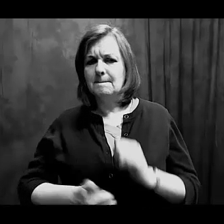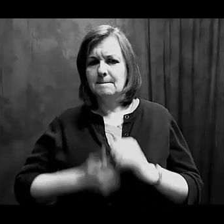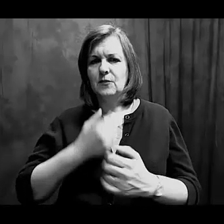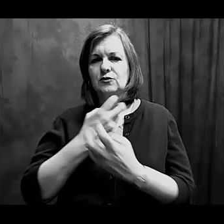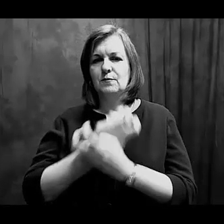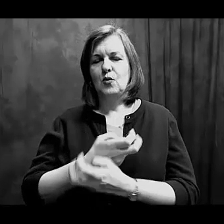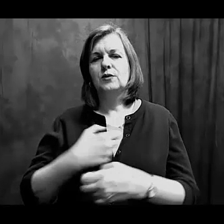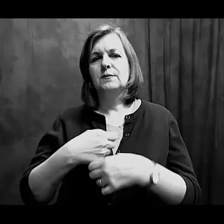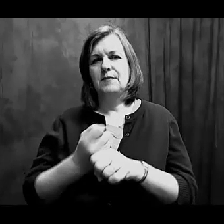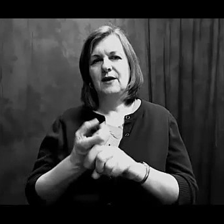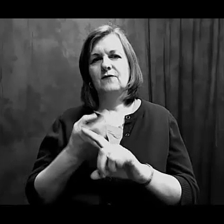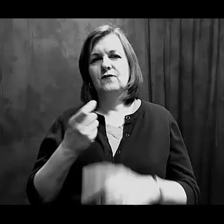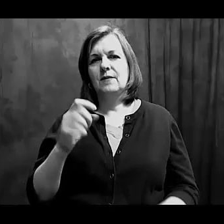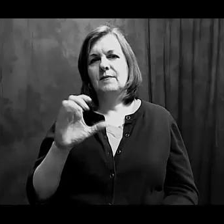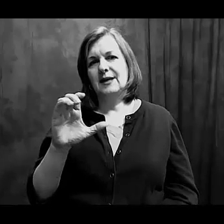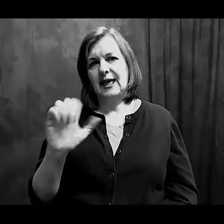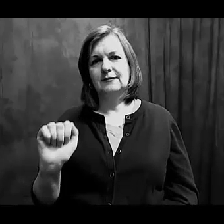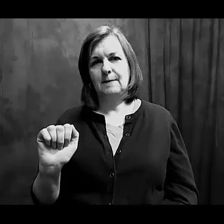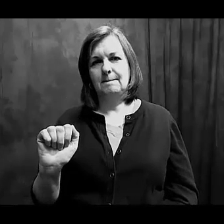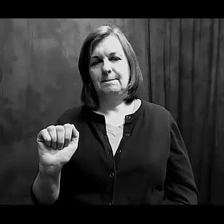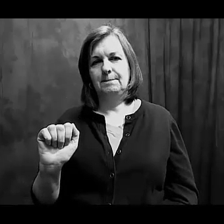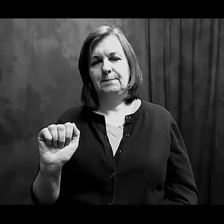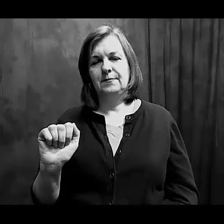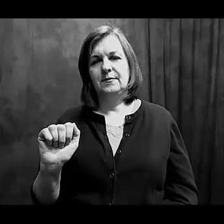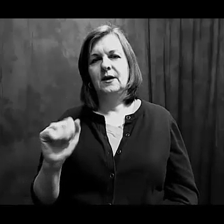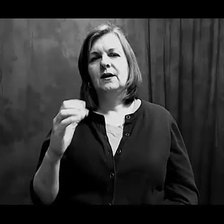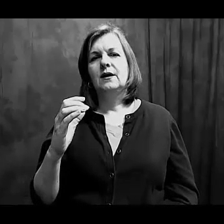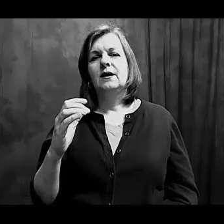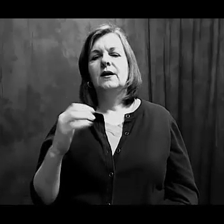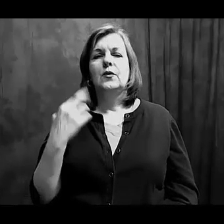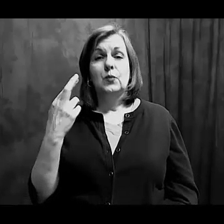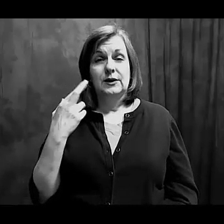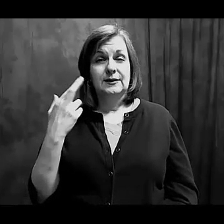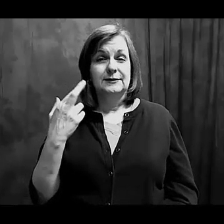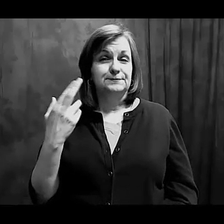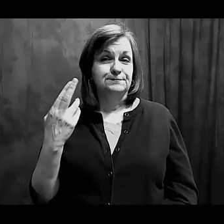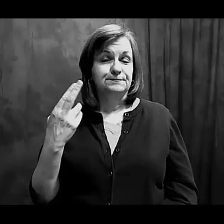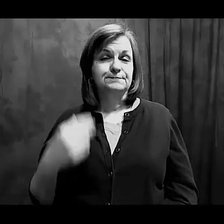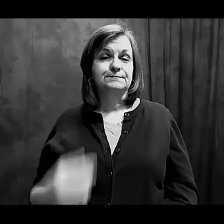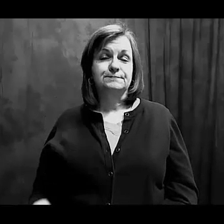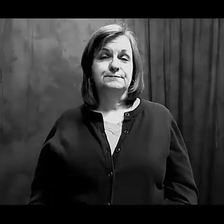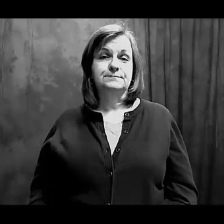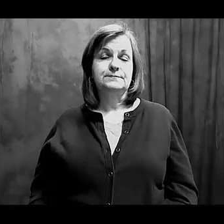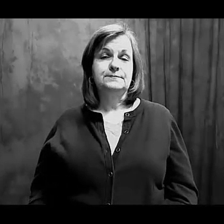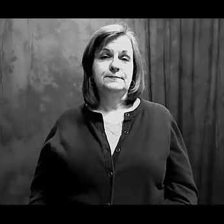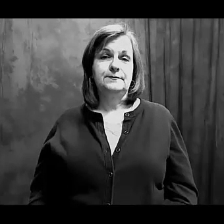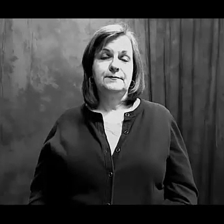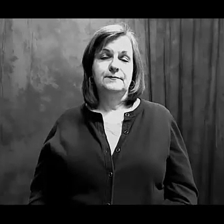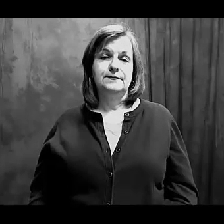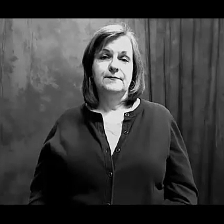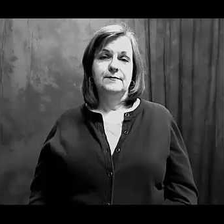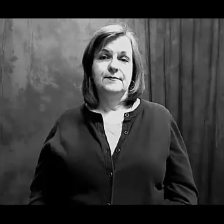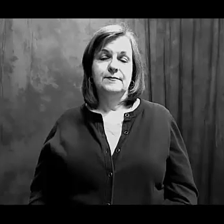making up about 2% of the actual bone mass most of it is going to be calcium